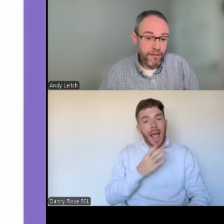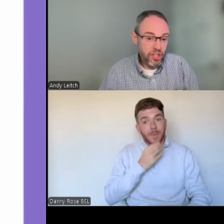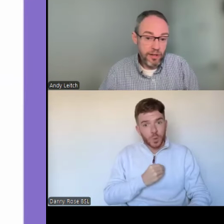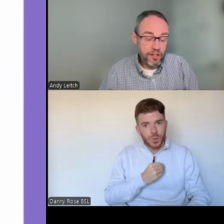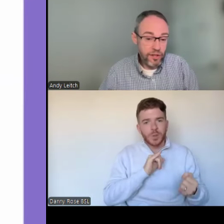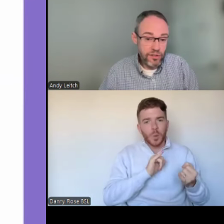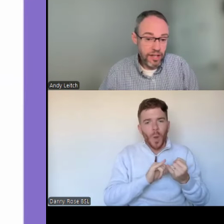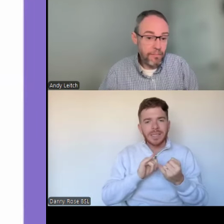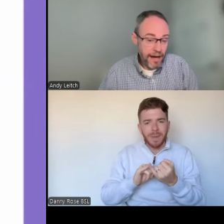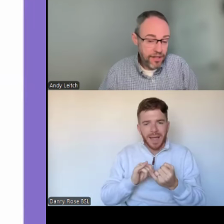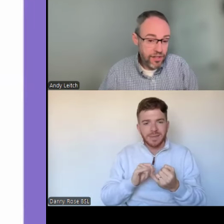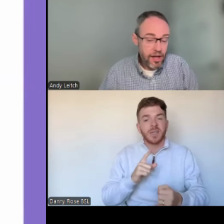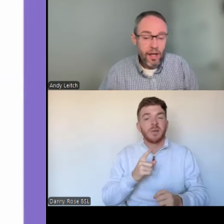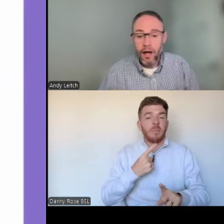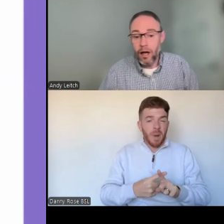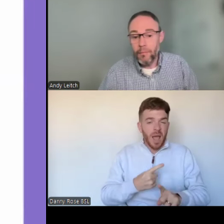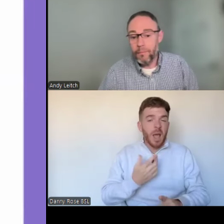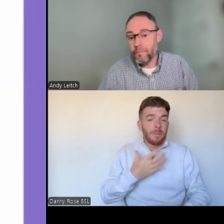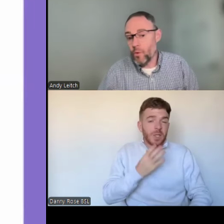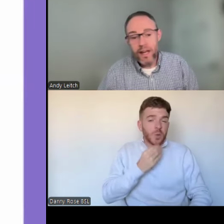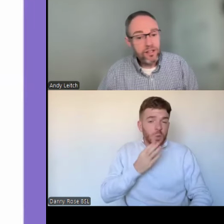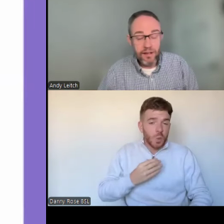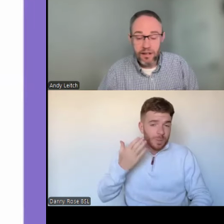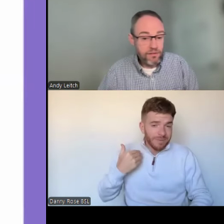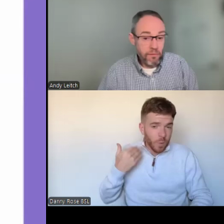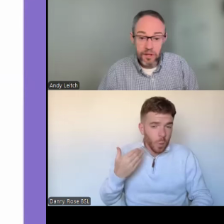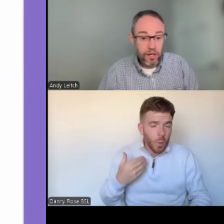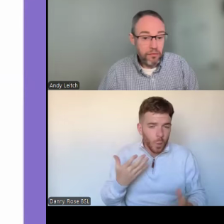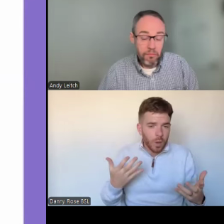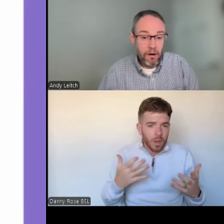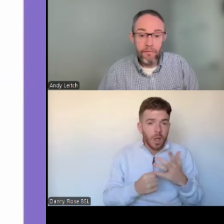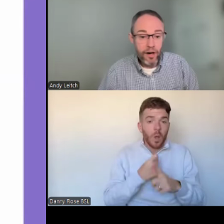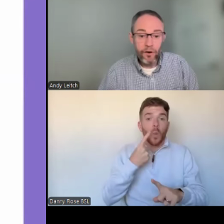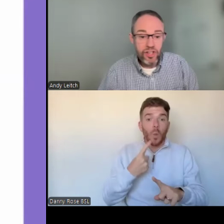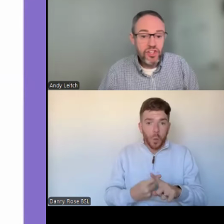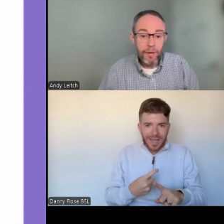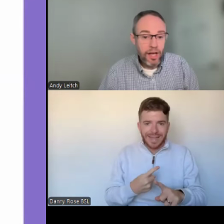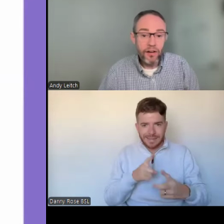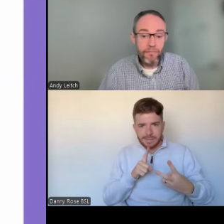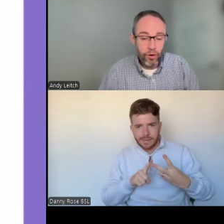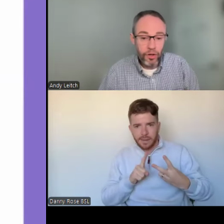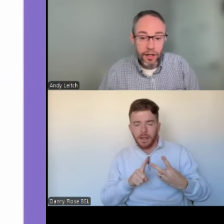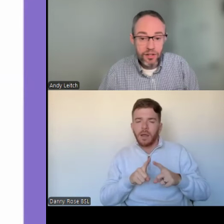a bit of experience of using it in the past. Wix is a very, very similar kind of product.